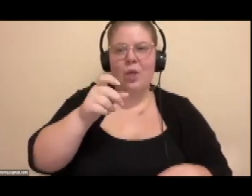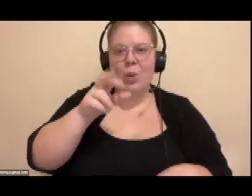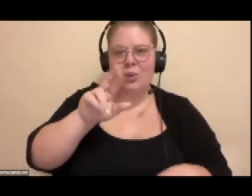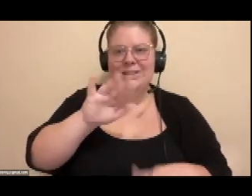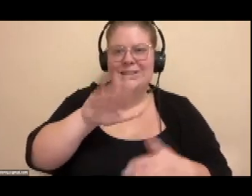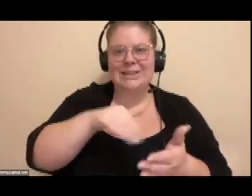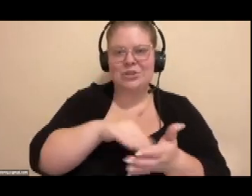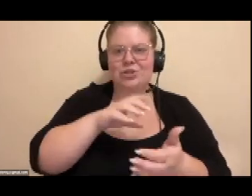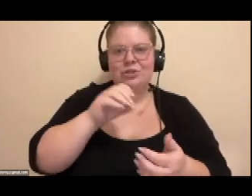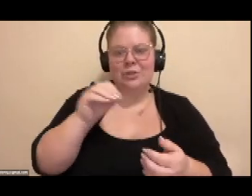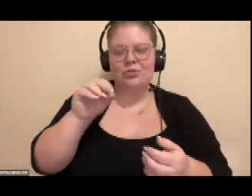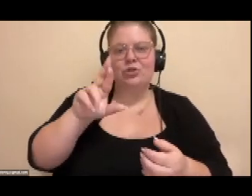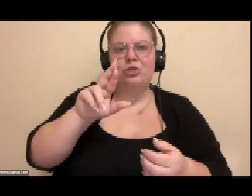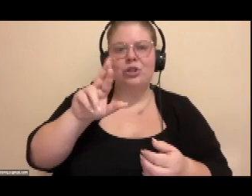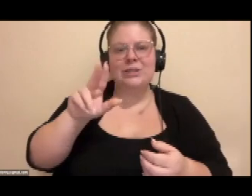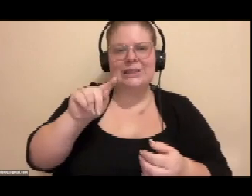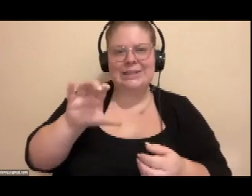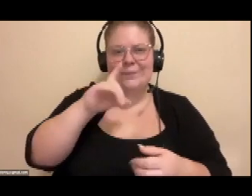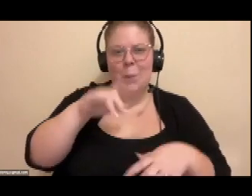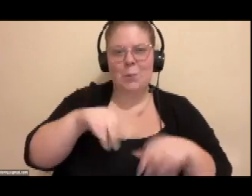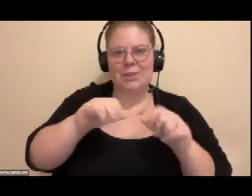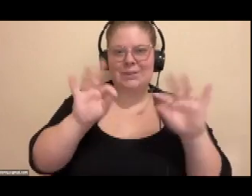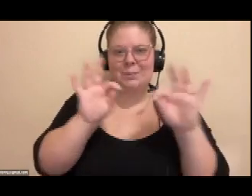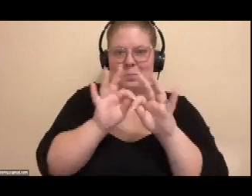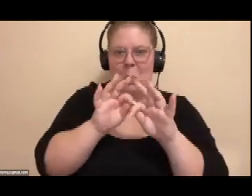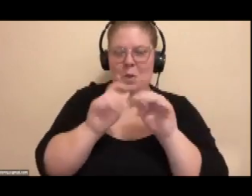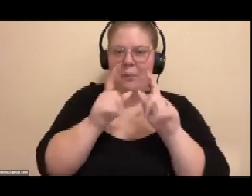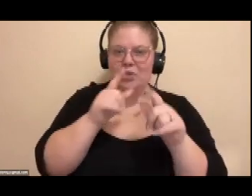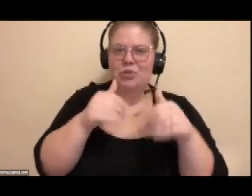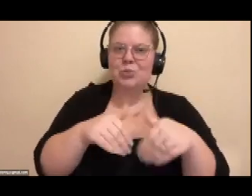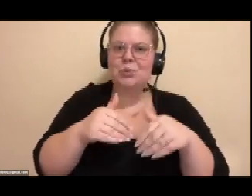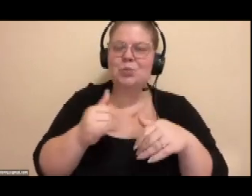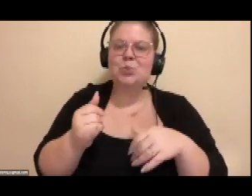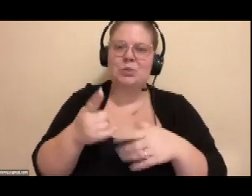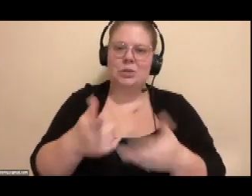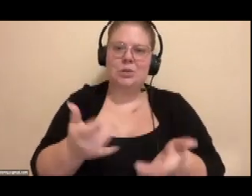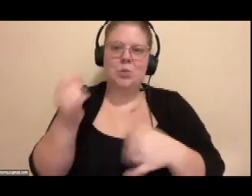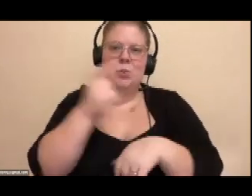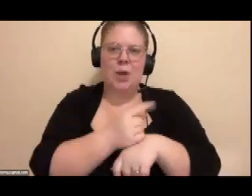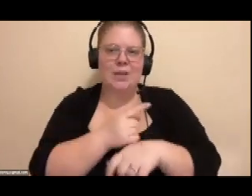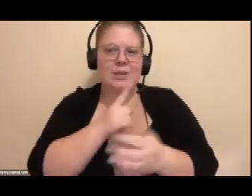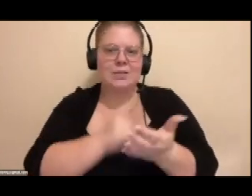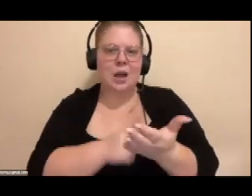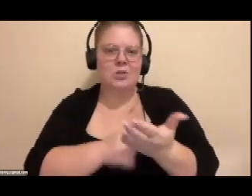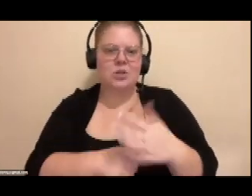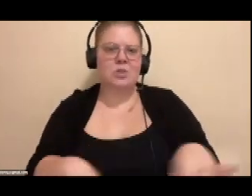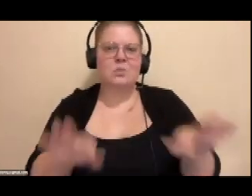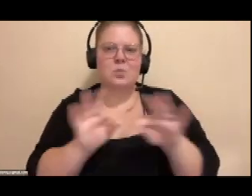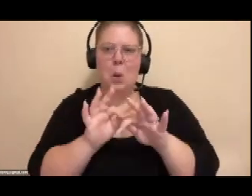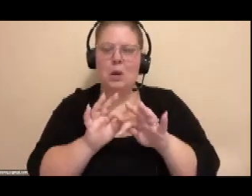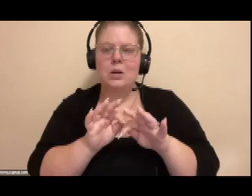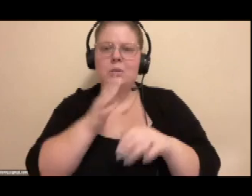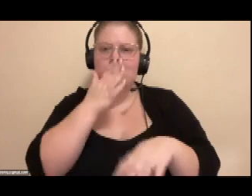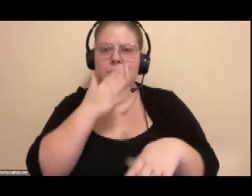And the timing of today's discussion is especially fitting given this week's anniversary of